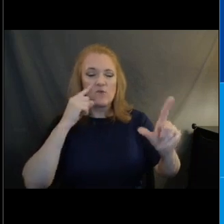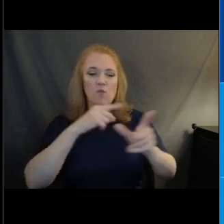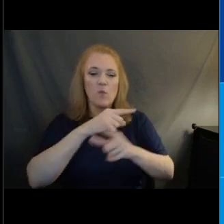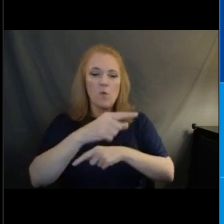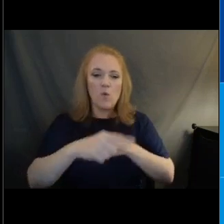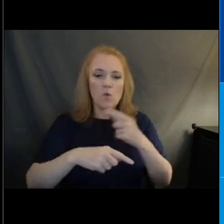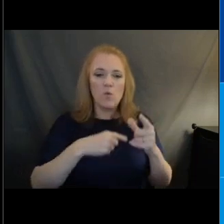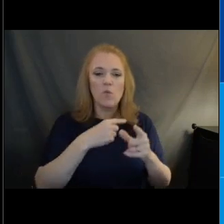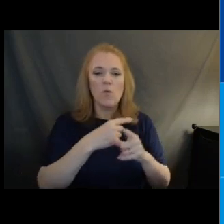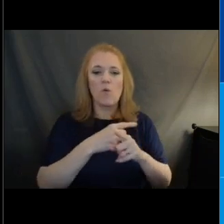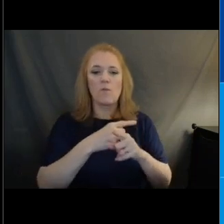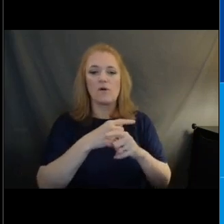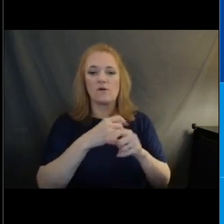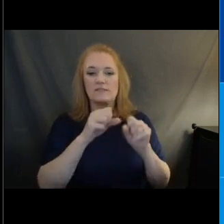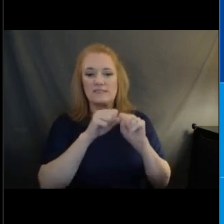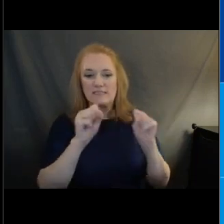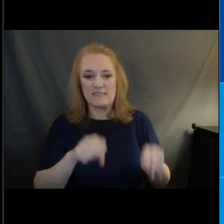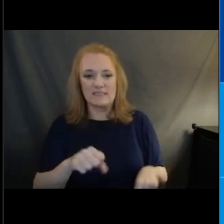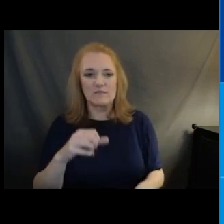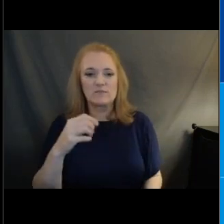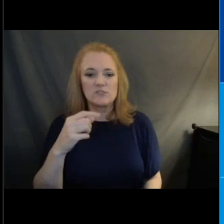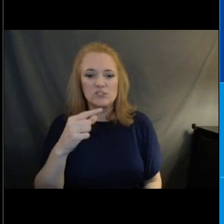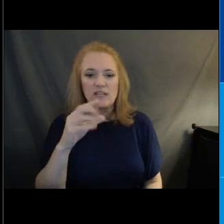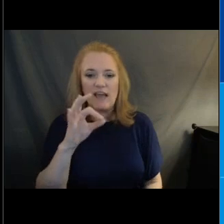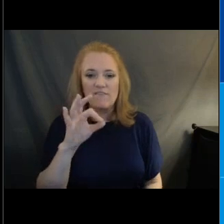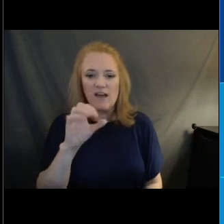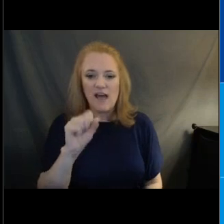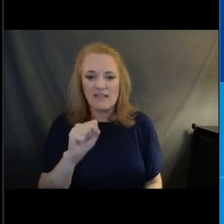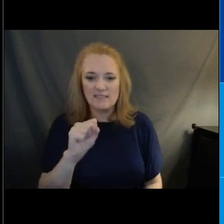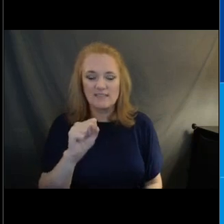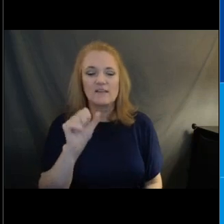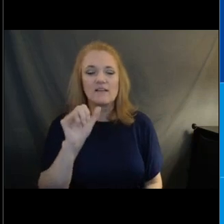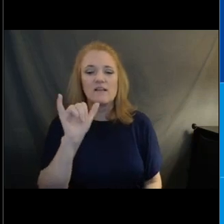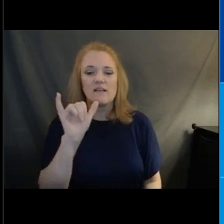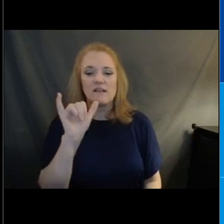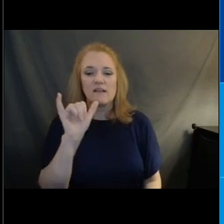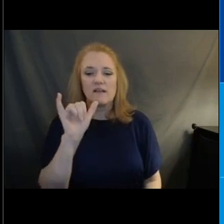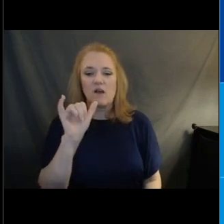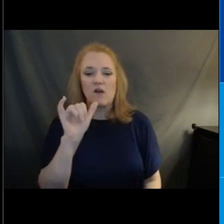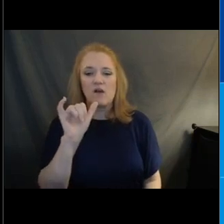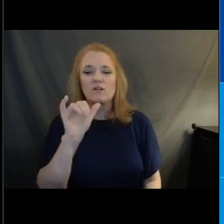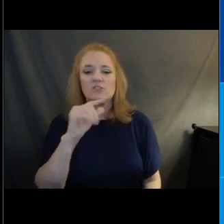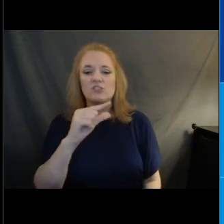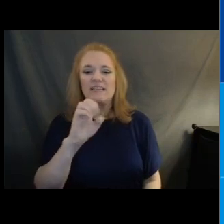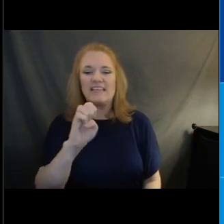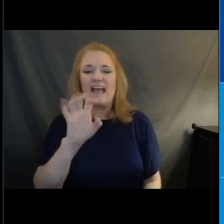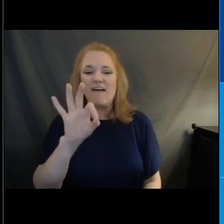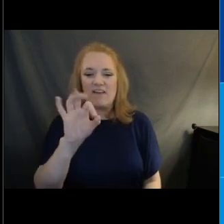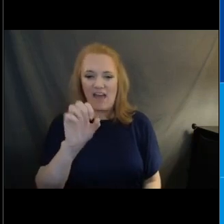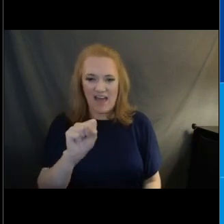or GEFS. The probabilities are available for a target date, as you can see in the upper left,